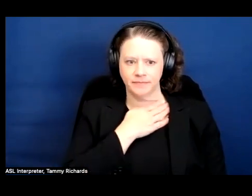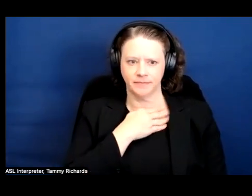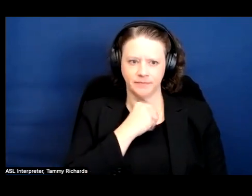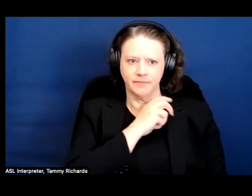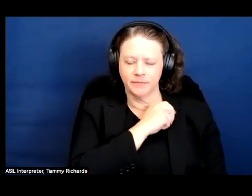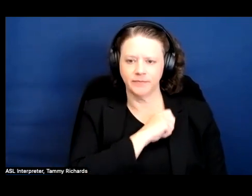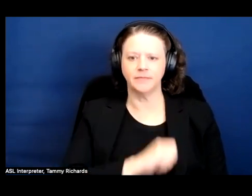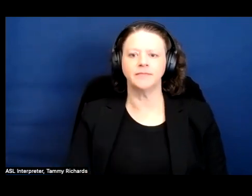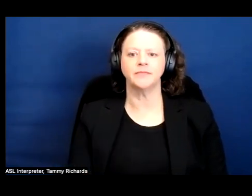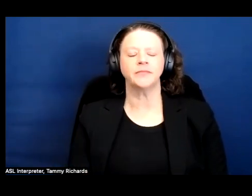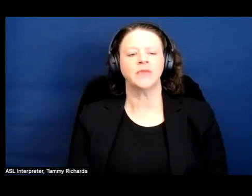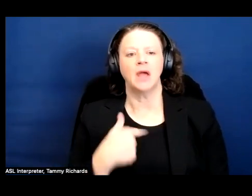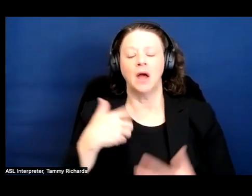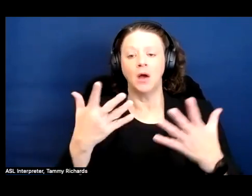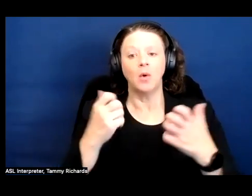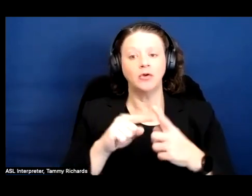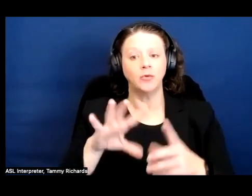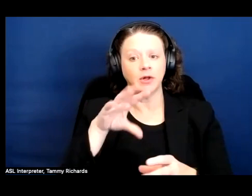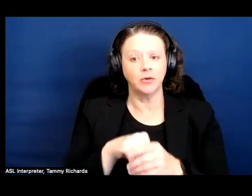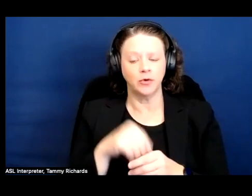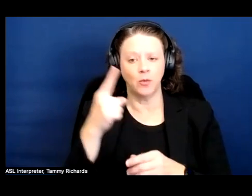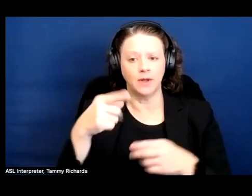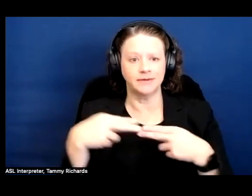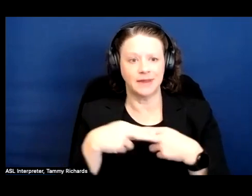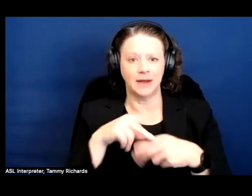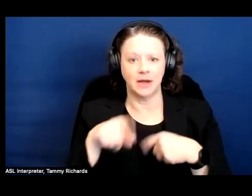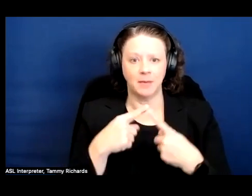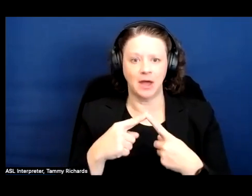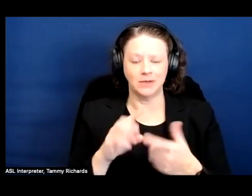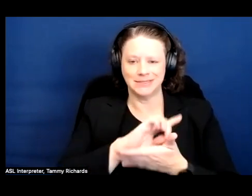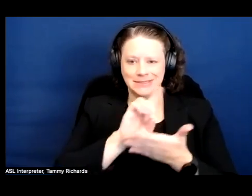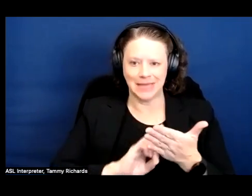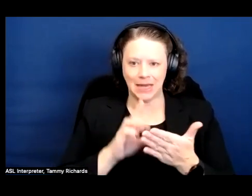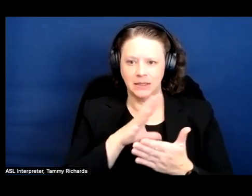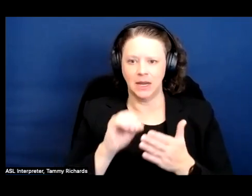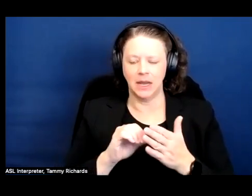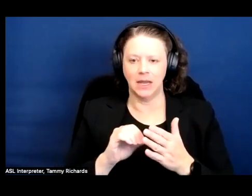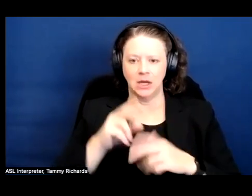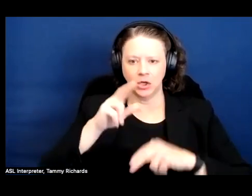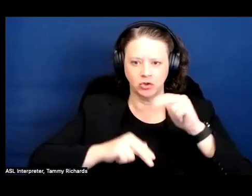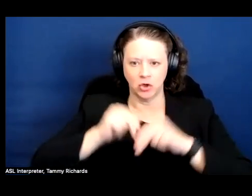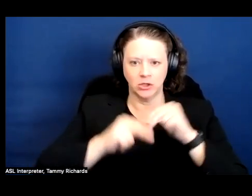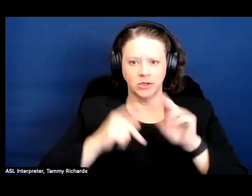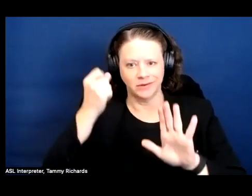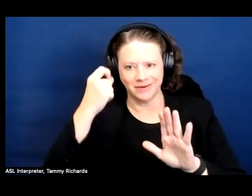Approximately two weeks after adopting the kitten, Beth moves into a new apartment. Although the application asks